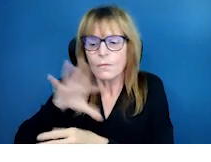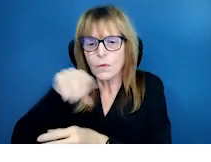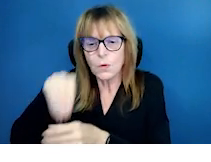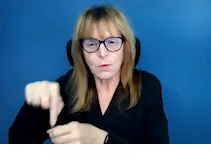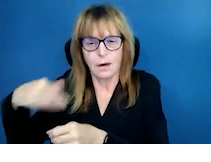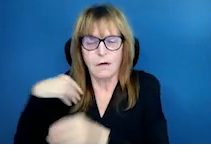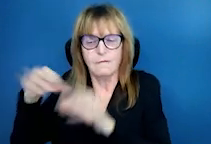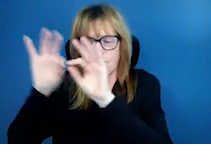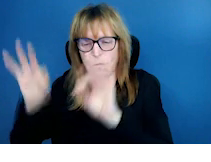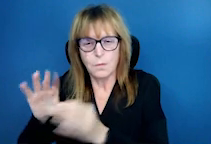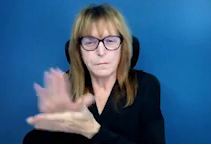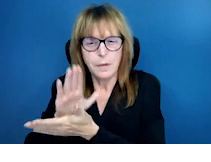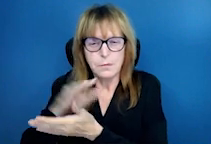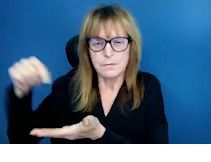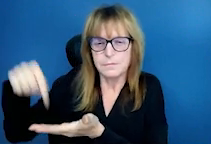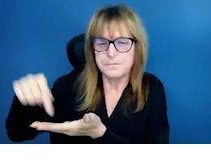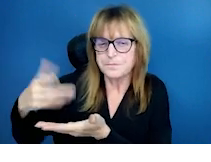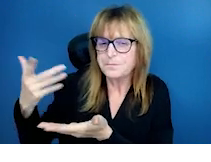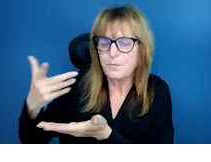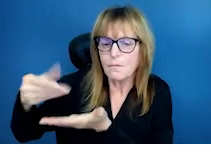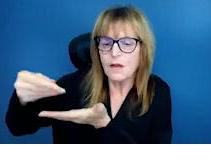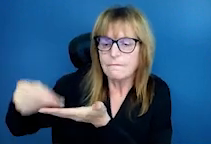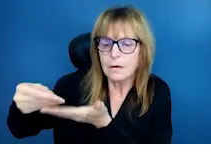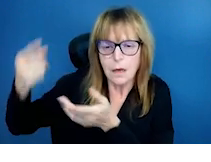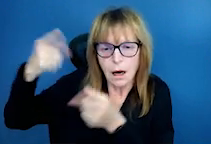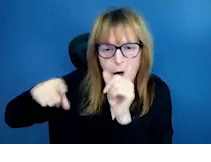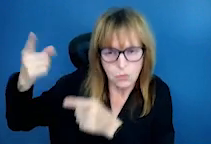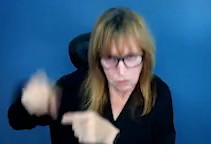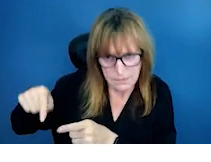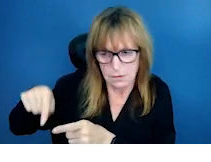This agreement will ask for a bank account with a Canadian institution that accepts direct deposit.